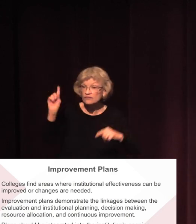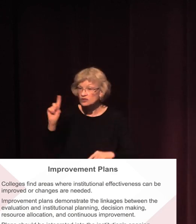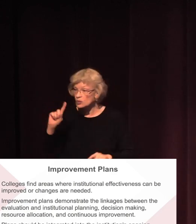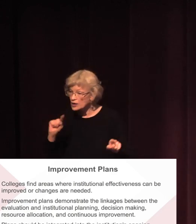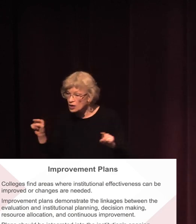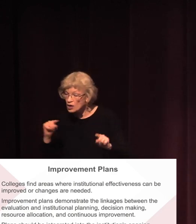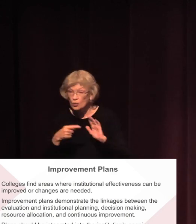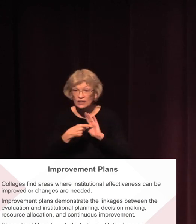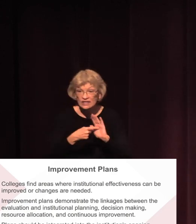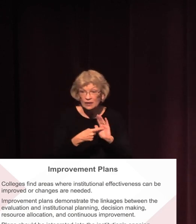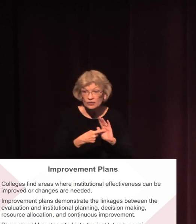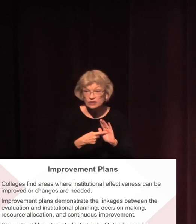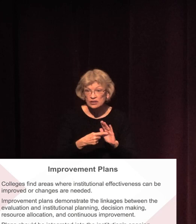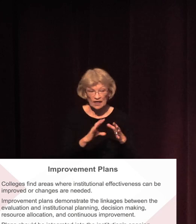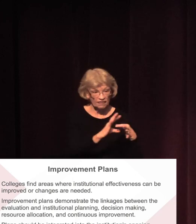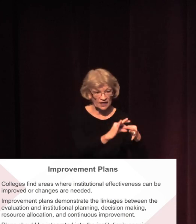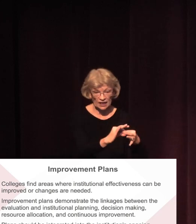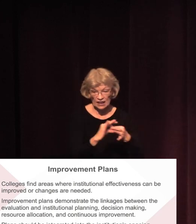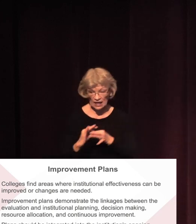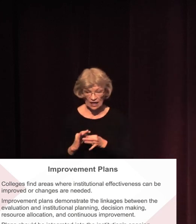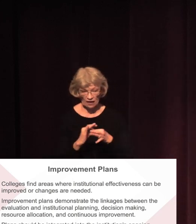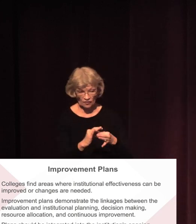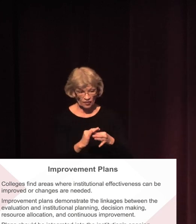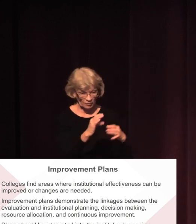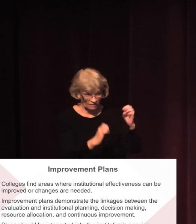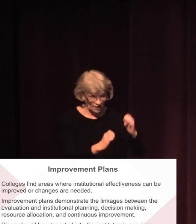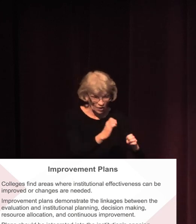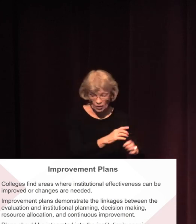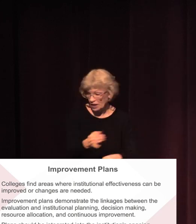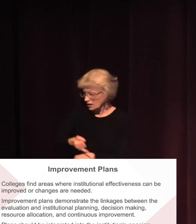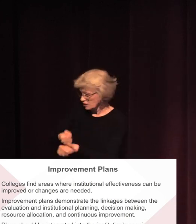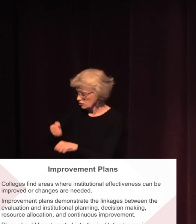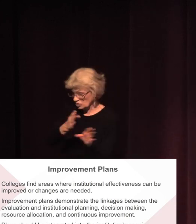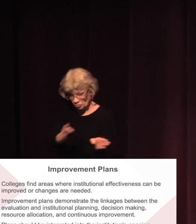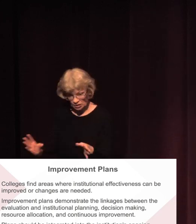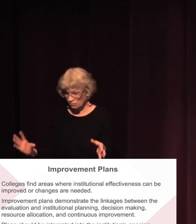colleges on the areas inside our work we can improve our institutional effectiveness. We demonstrate the linkages between